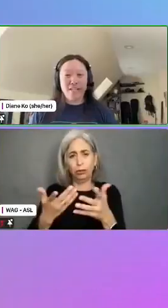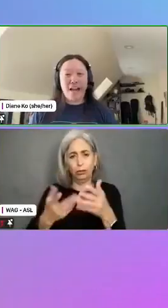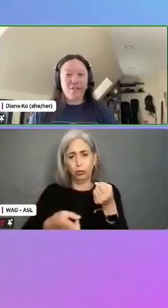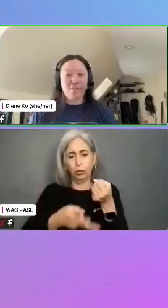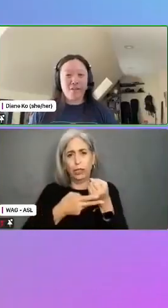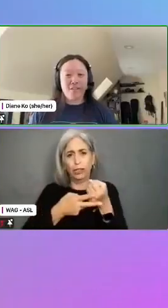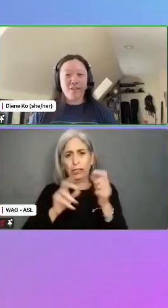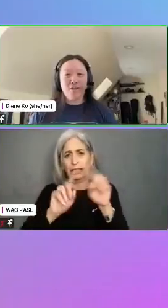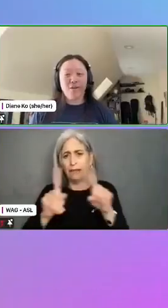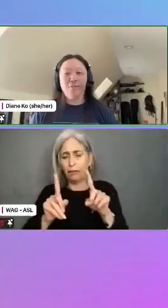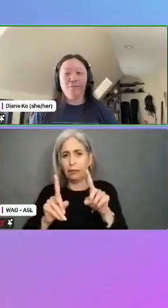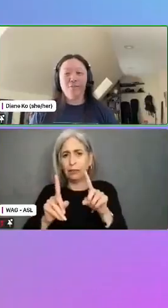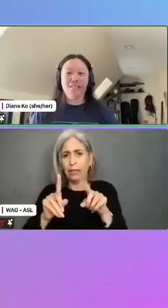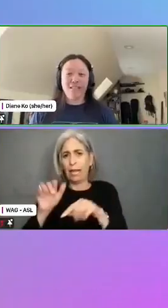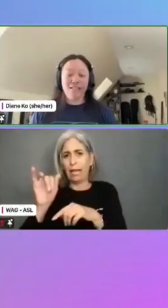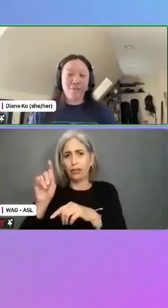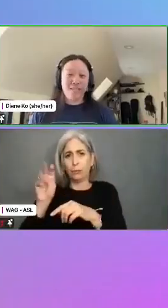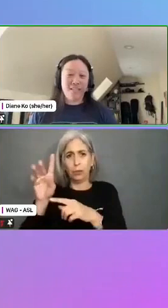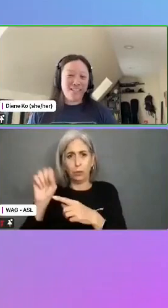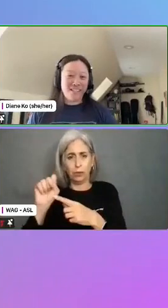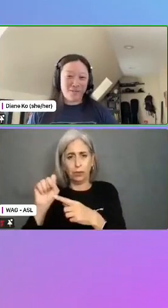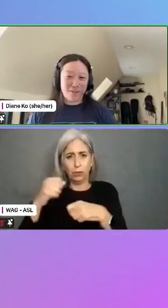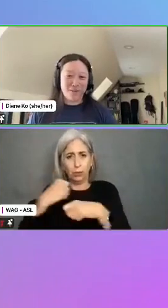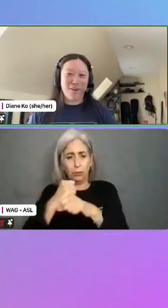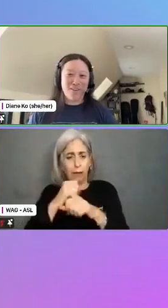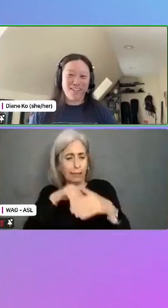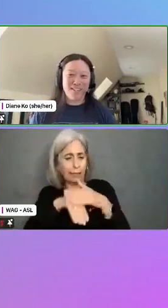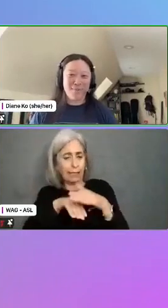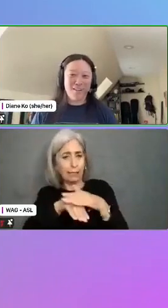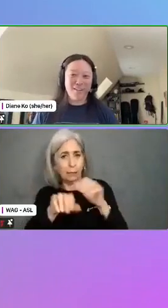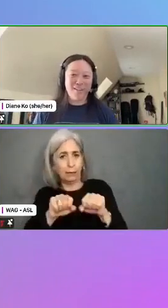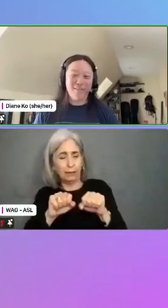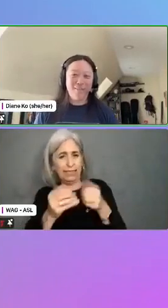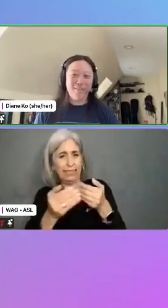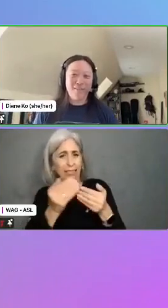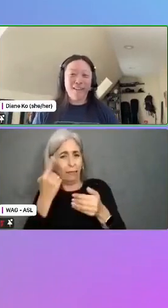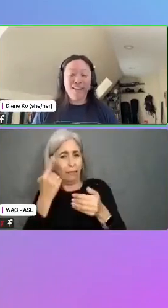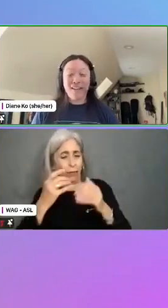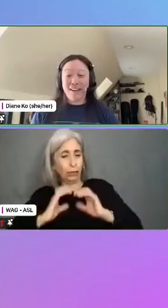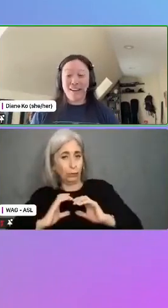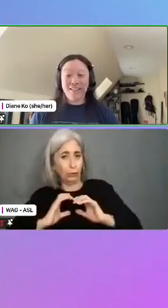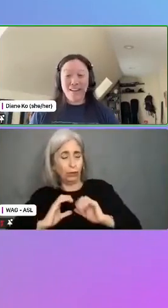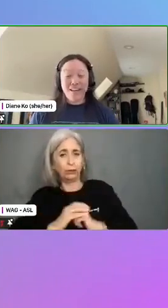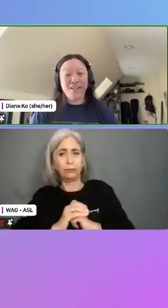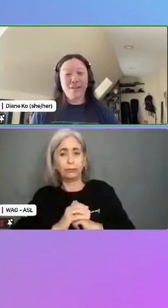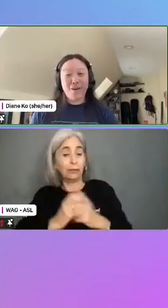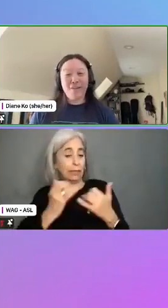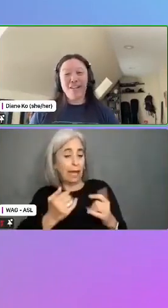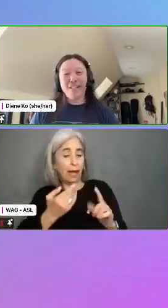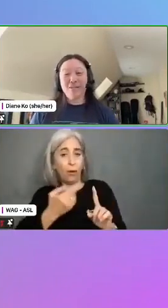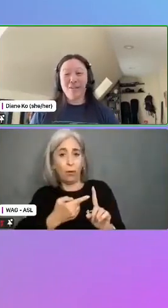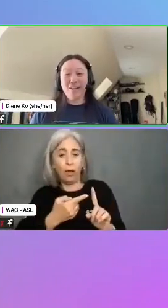of reacts niceties prop enforcement. Declaring certain props as required and what type they are with prop types